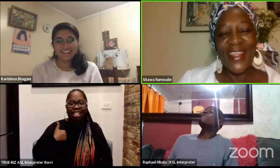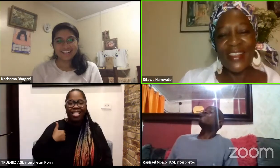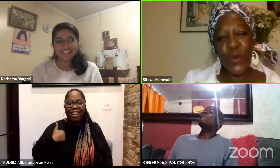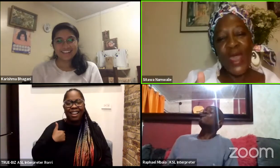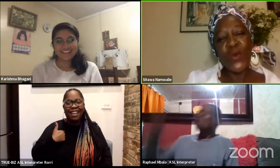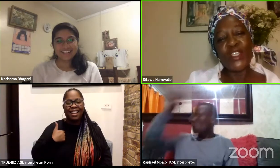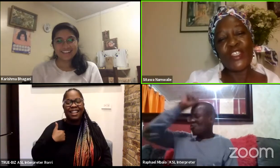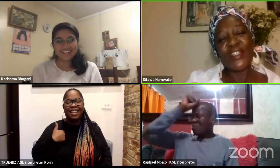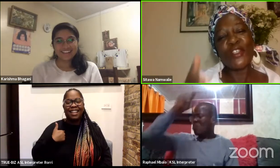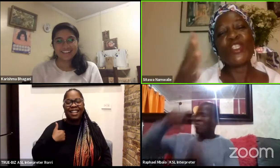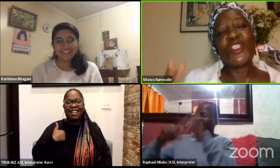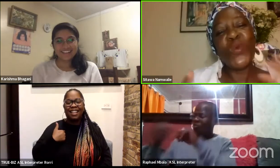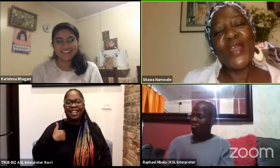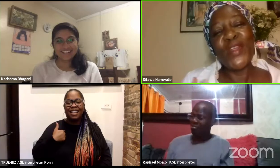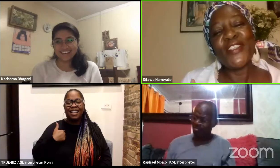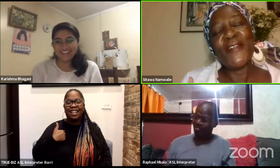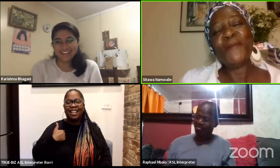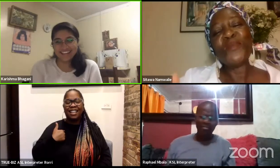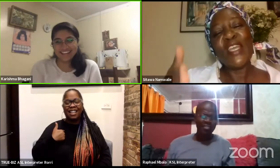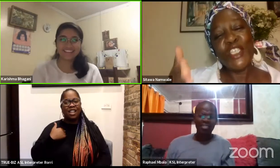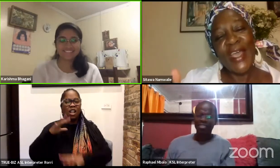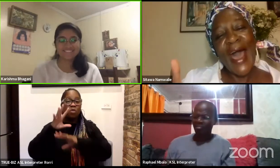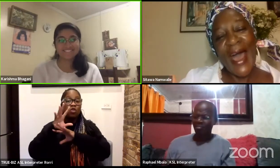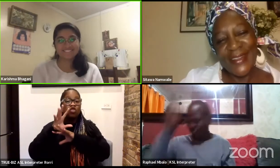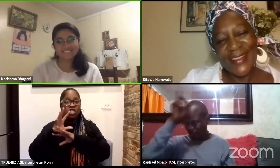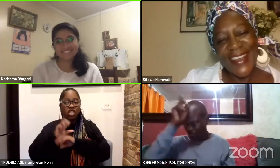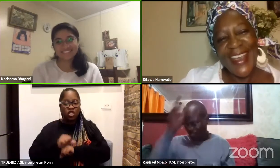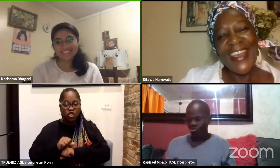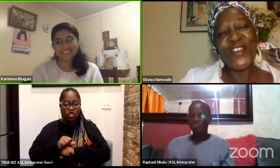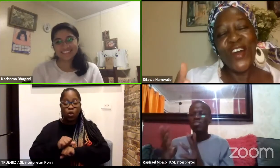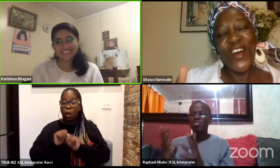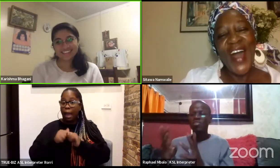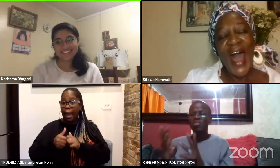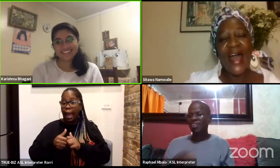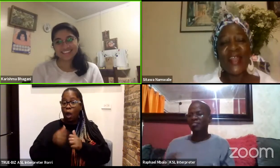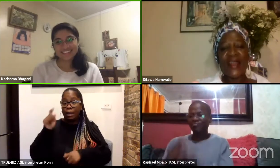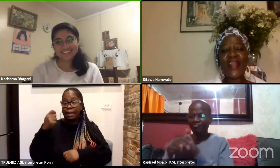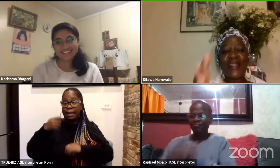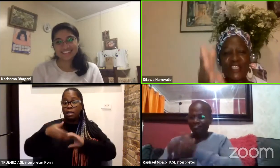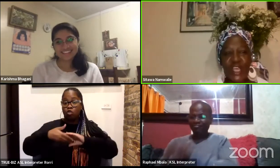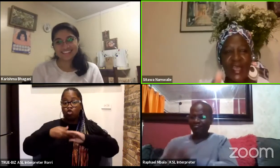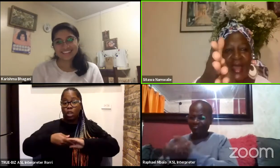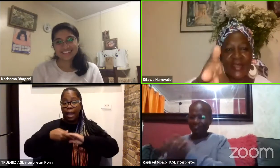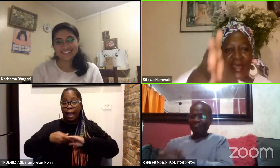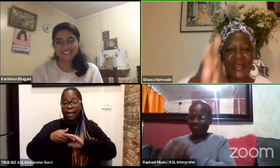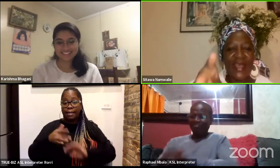And then there's the traditional way in which they shake hands, and they shake hands like this,